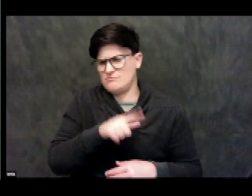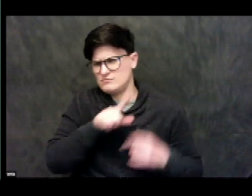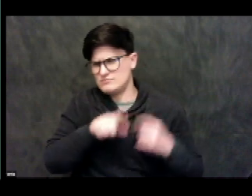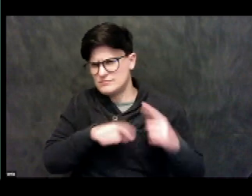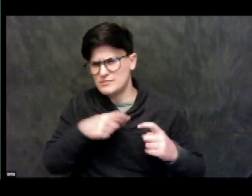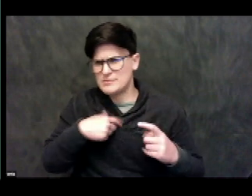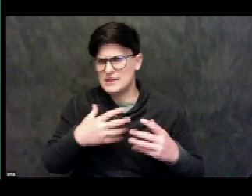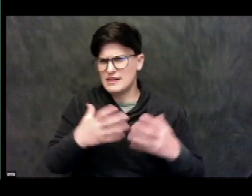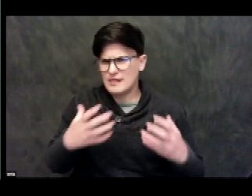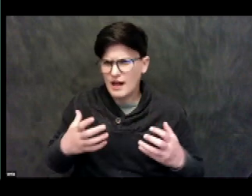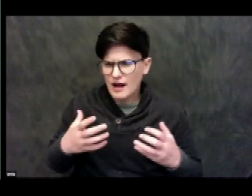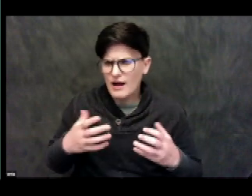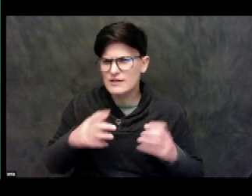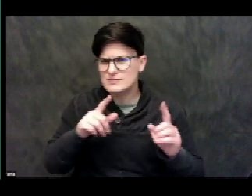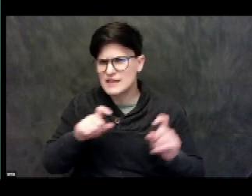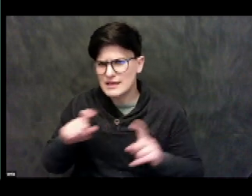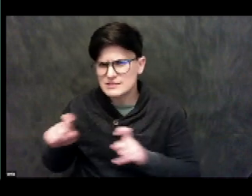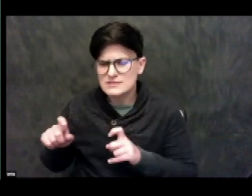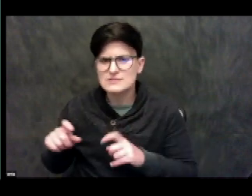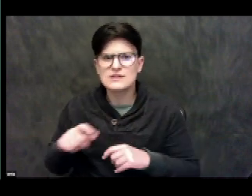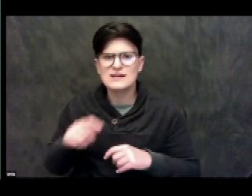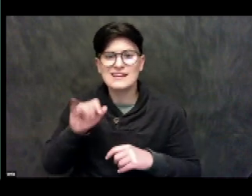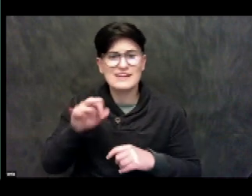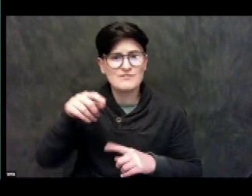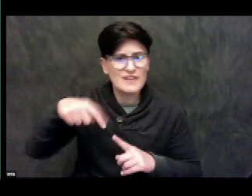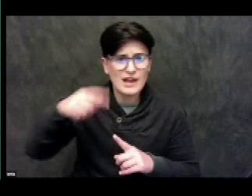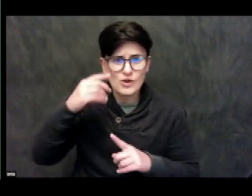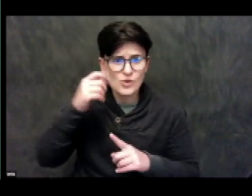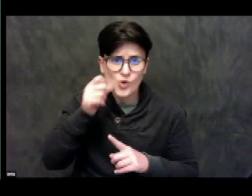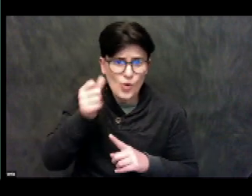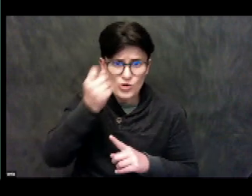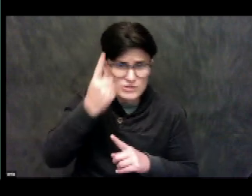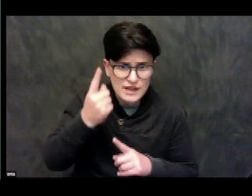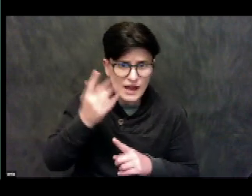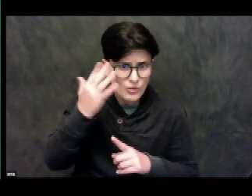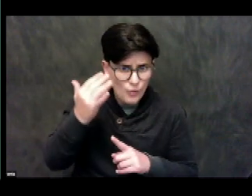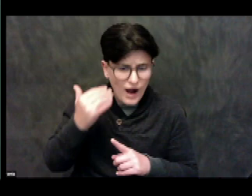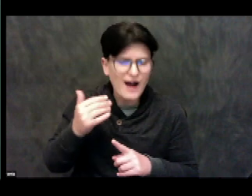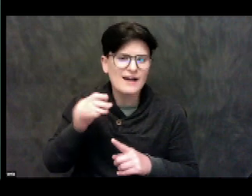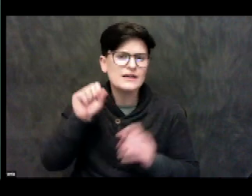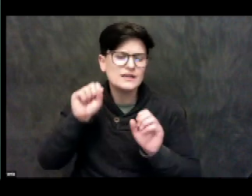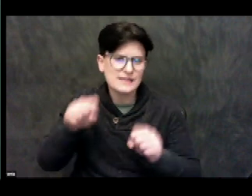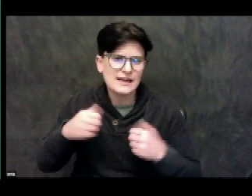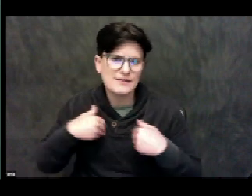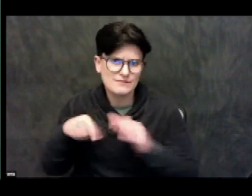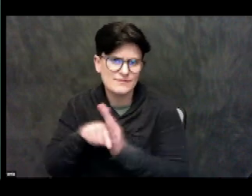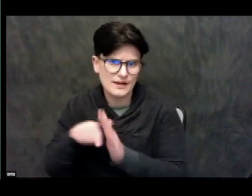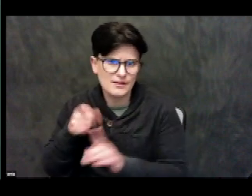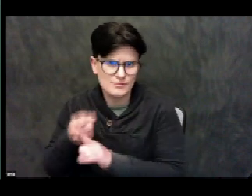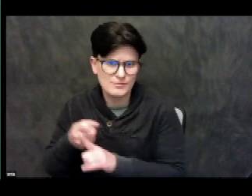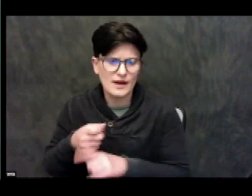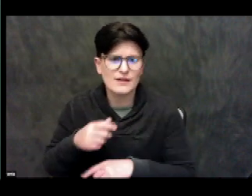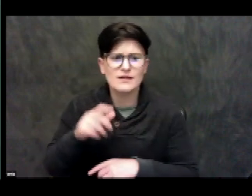is not helpful in terms determines of health screening. Things like transportation are of